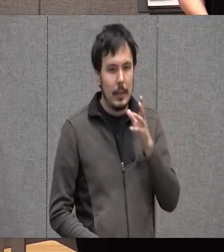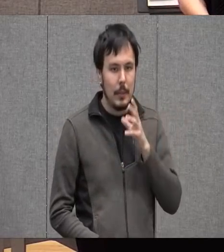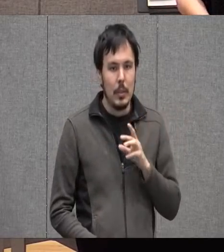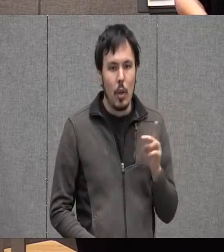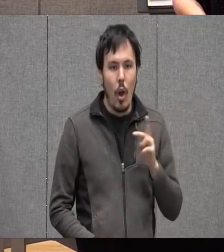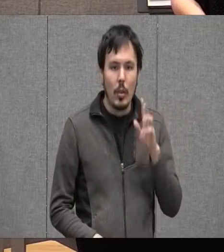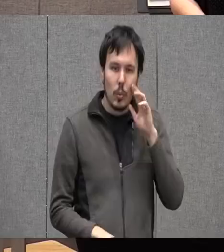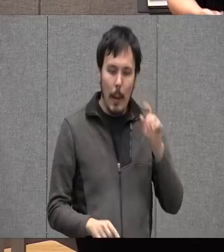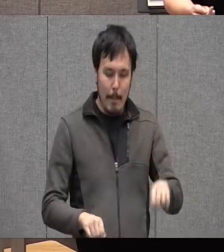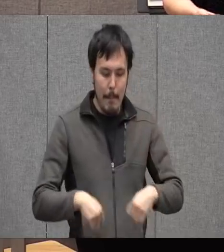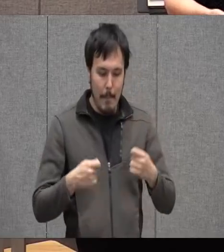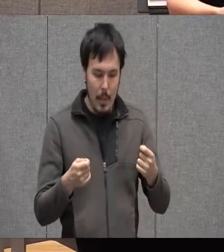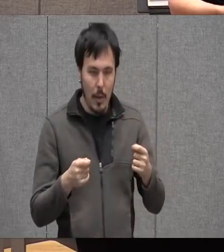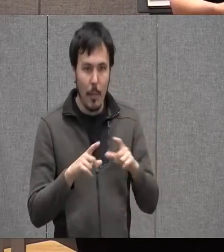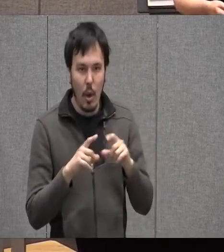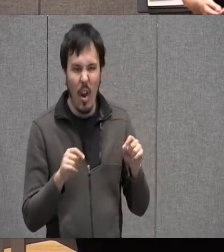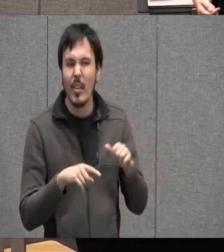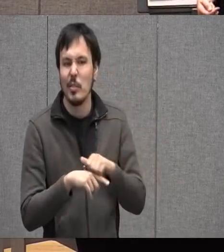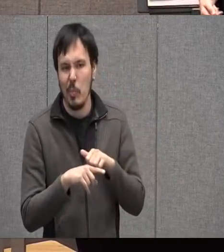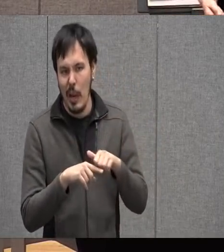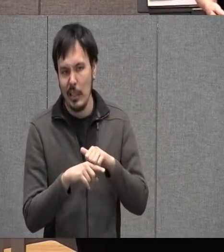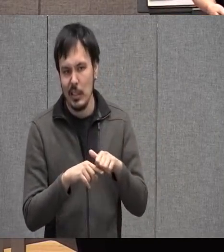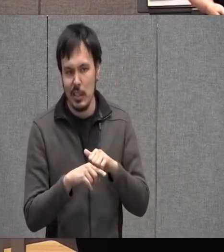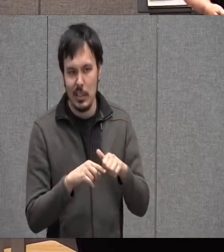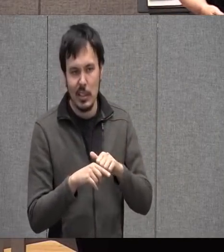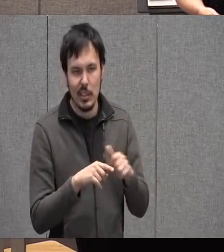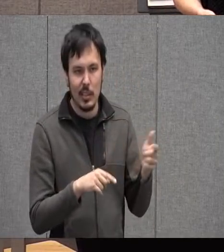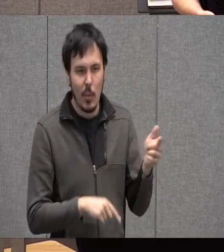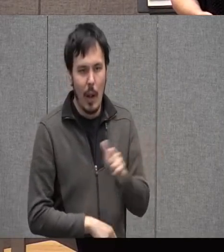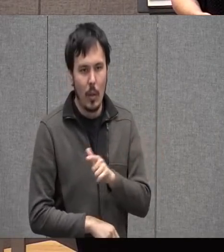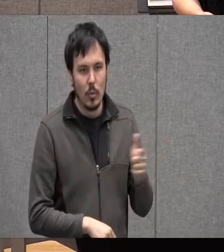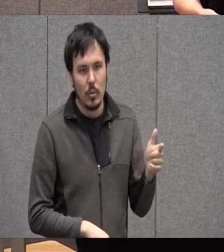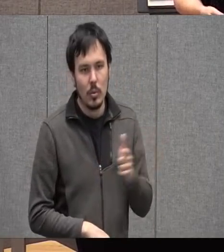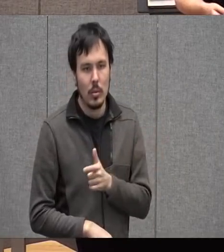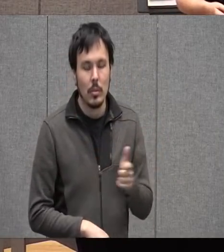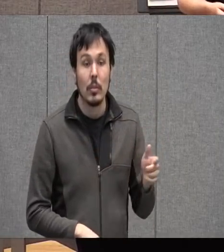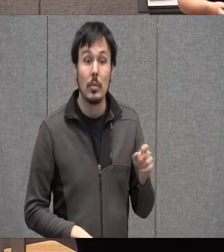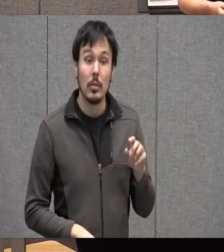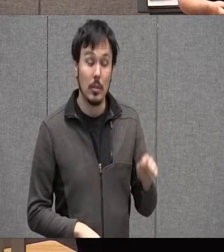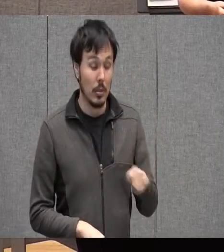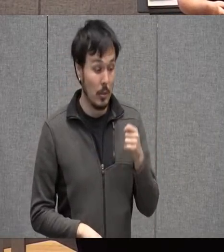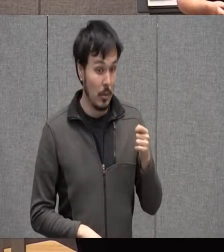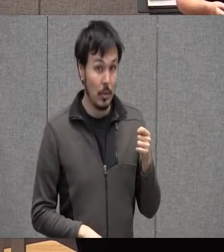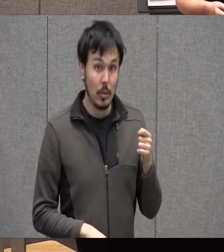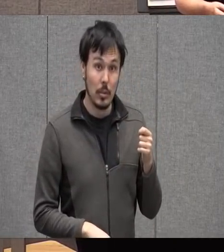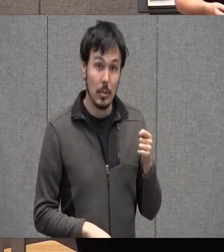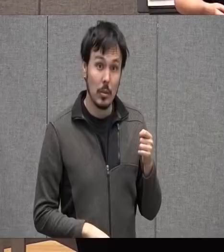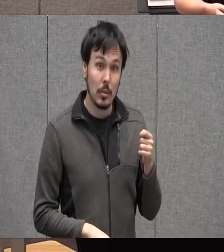We're going to pick up a card. We'll just do a practice round here. We're going to pick up a card. Now notice something.